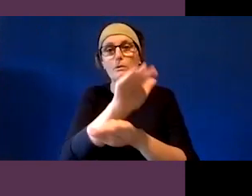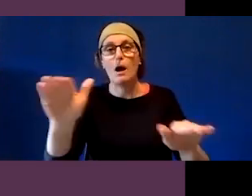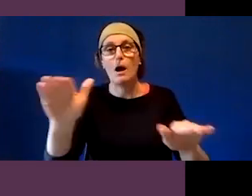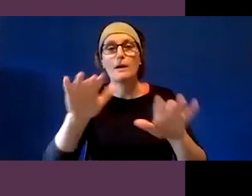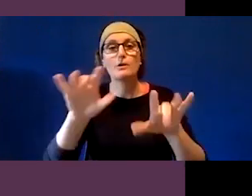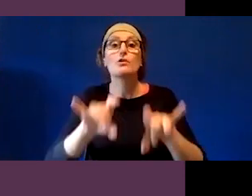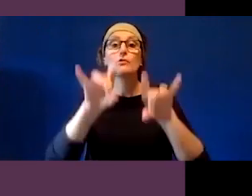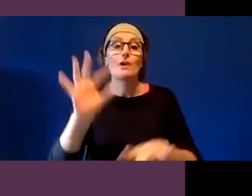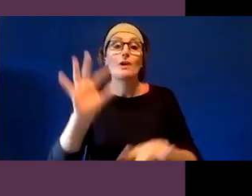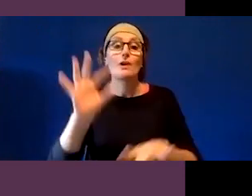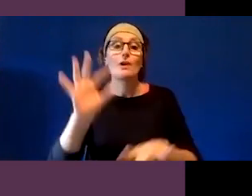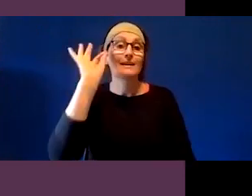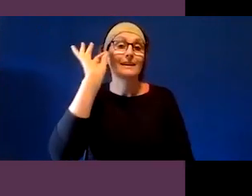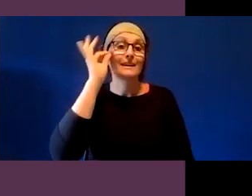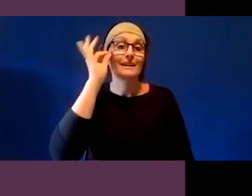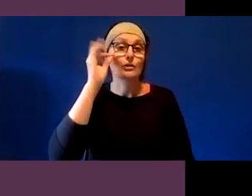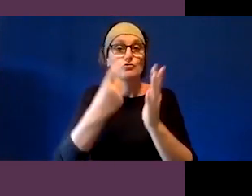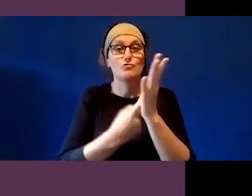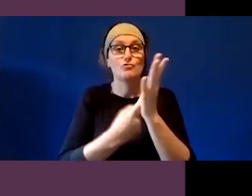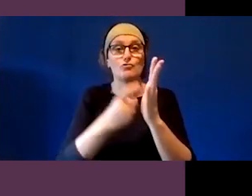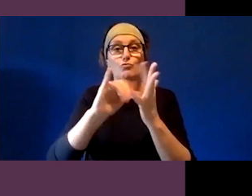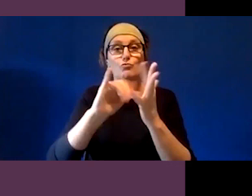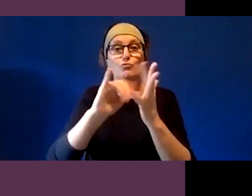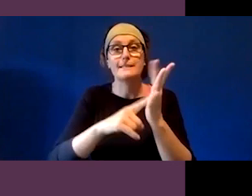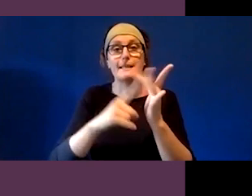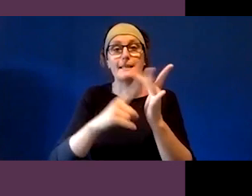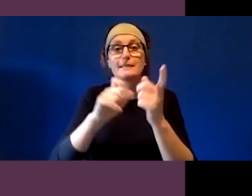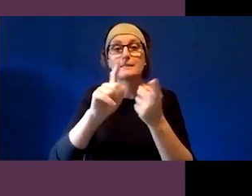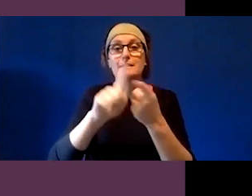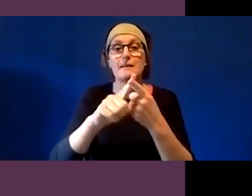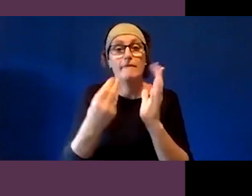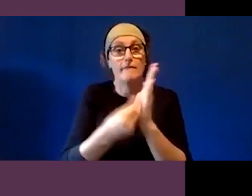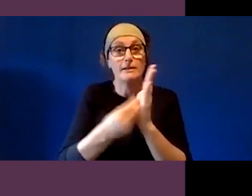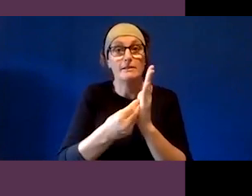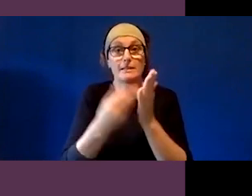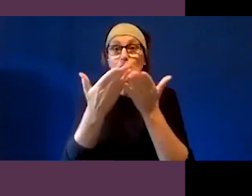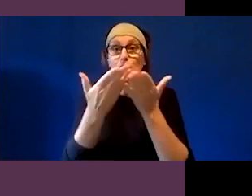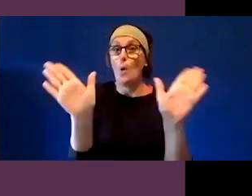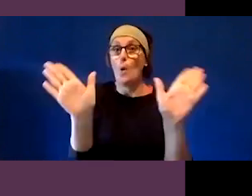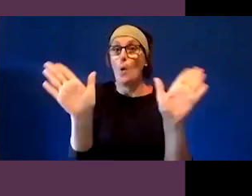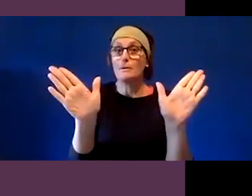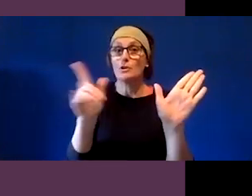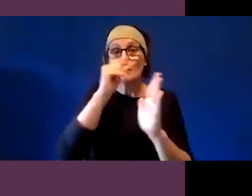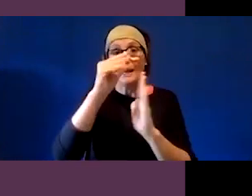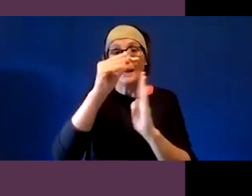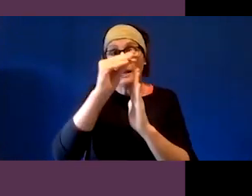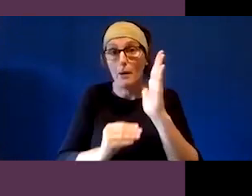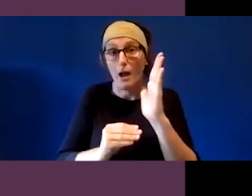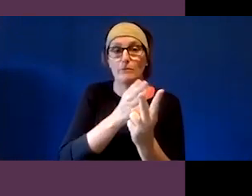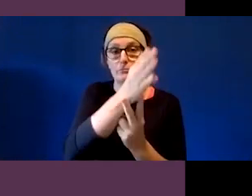fund is open and taking applications. The fund includes three streams, focusings on immediate support for survival,